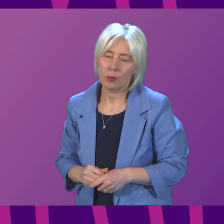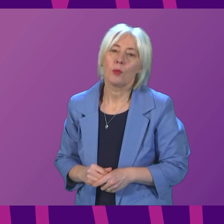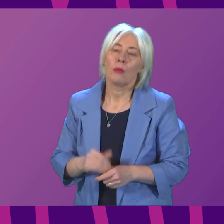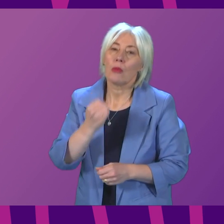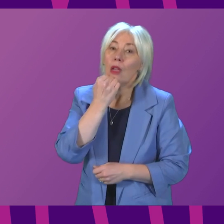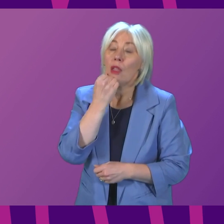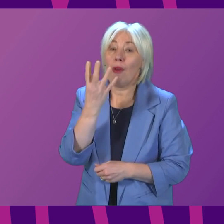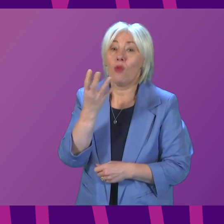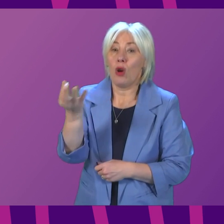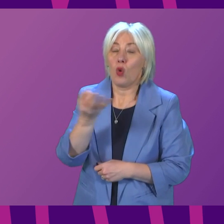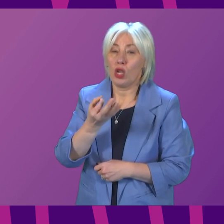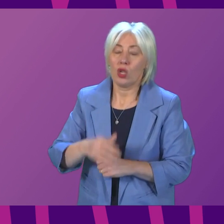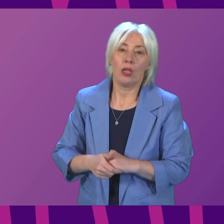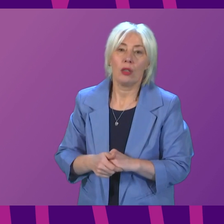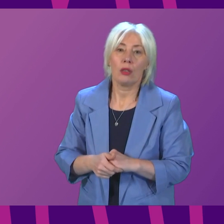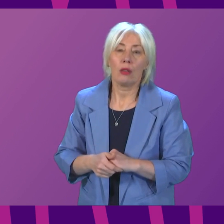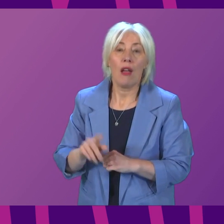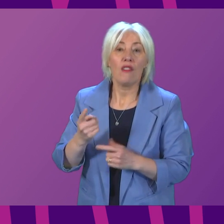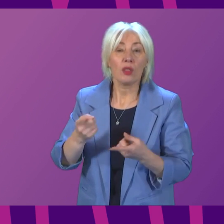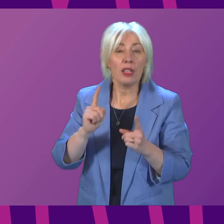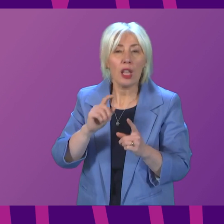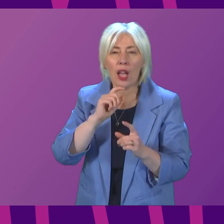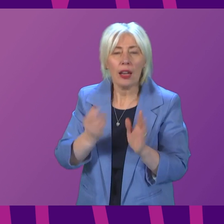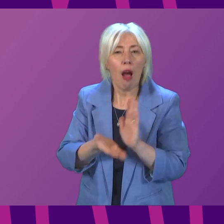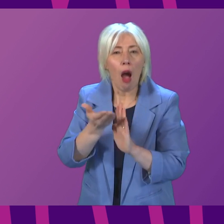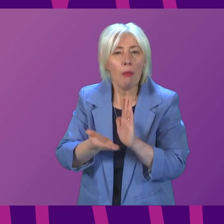To ask the First Minister whether she will provide an update on the Scottish Government’s